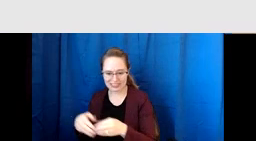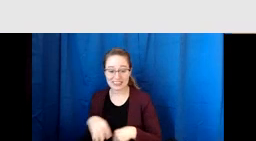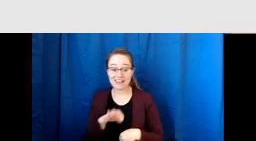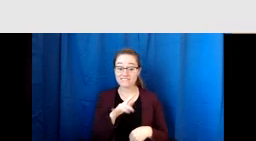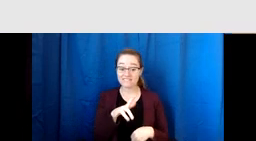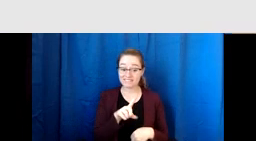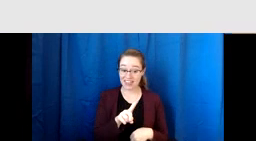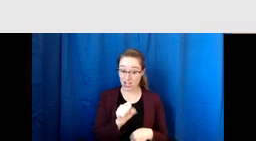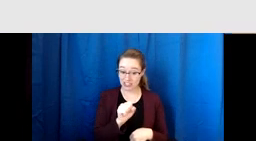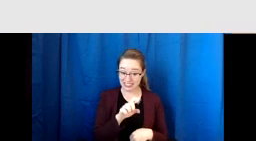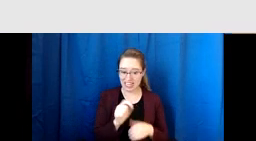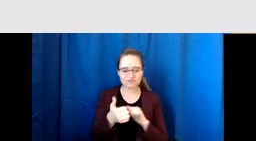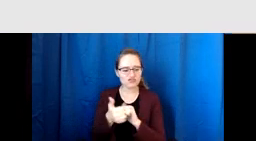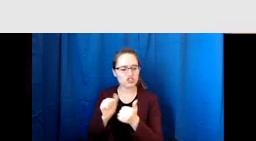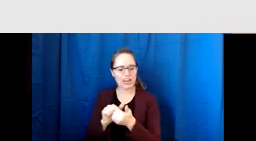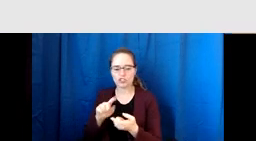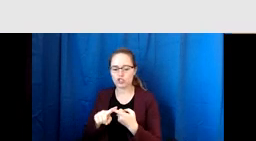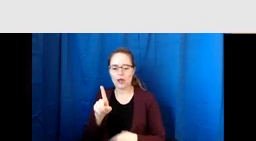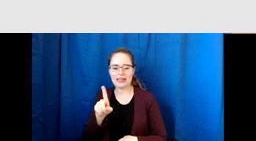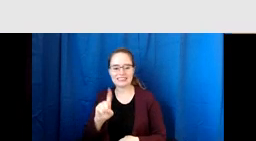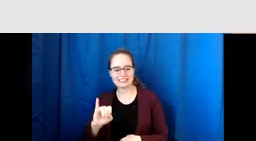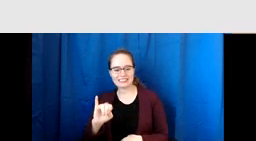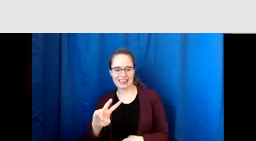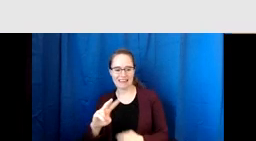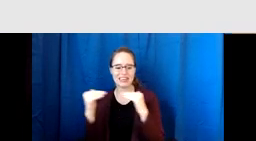we just change it to a div with class equals form group.